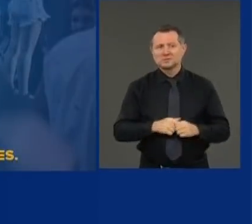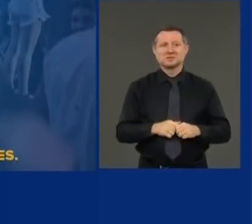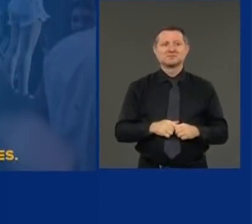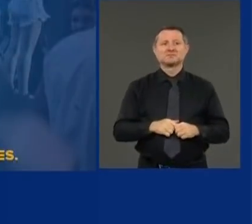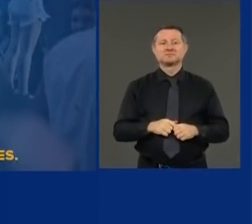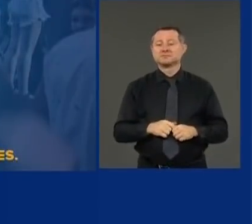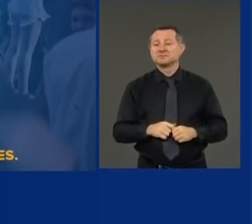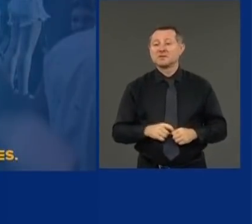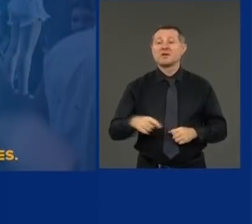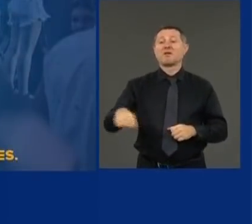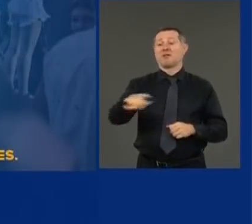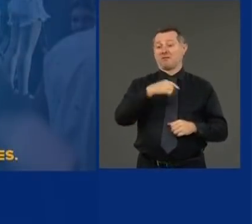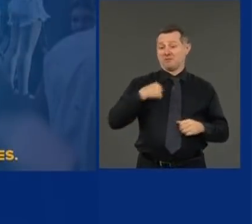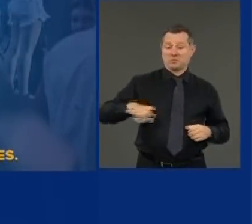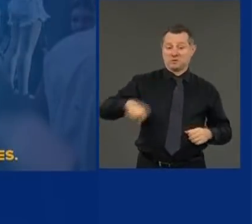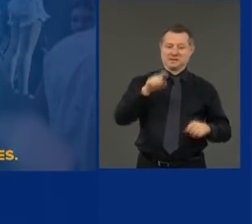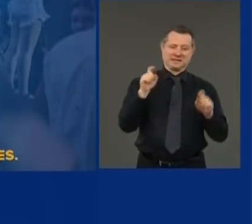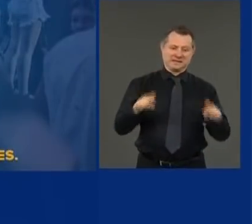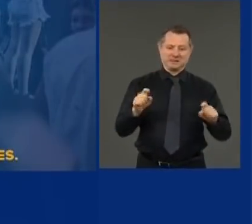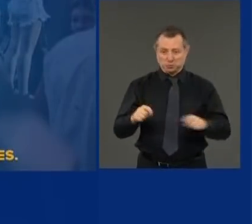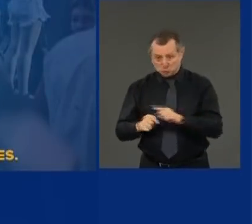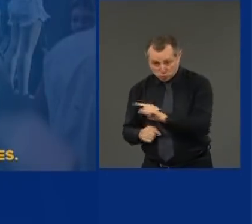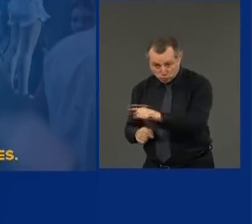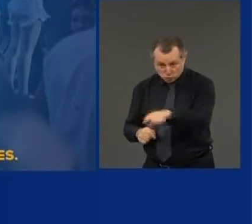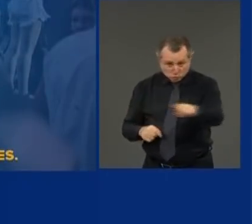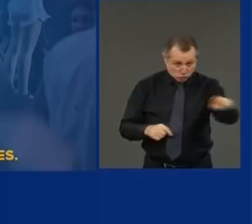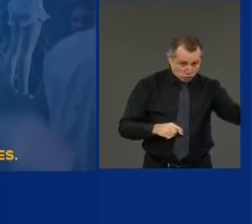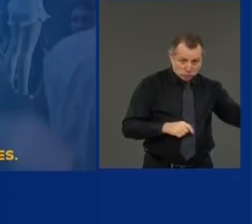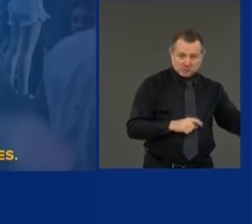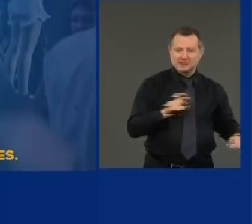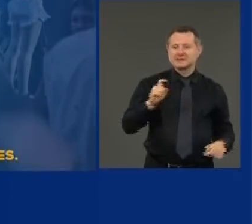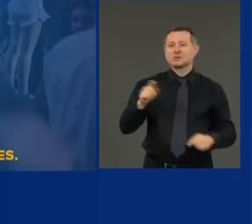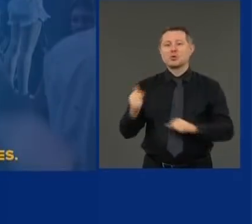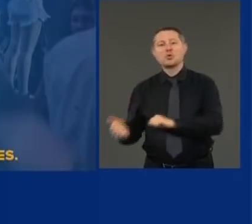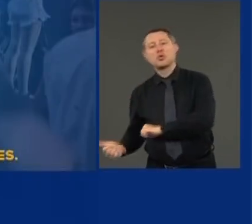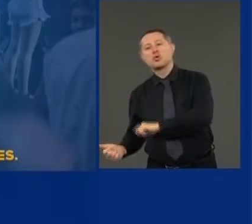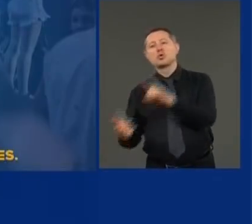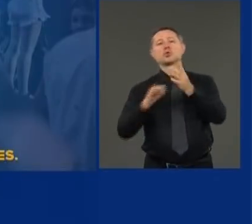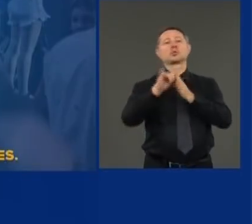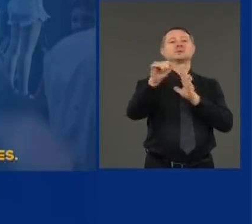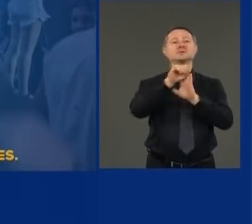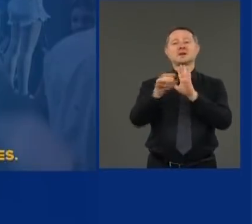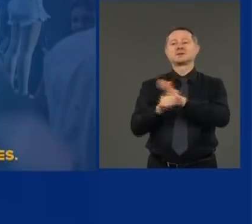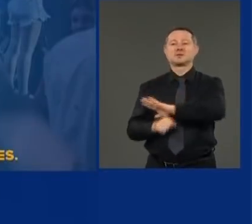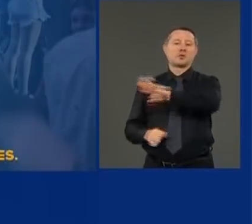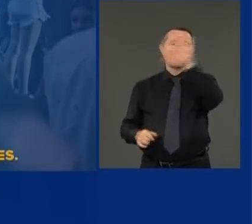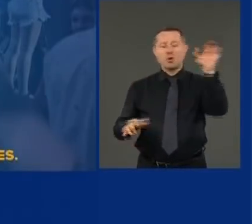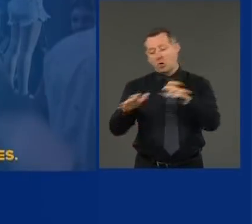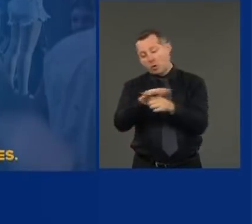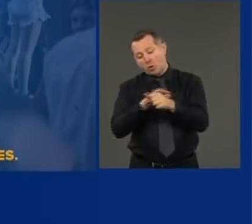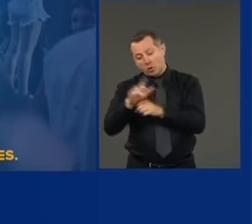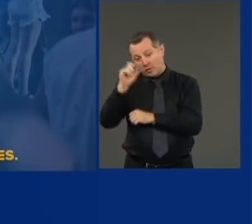BUT IT DOESN'T CHANGE THE FACTS AND WE HAVE TO STAY SMART.